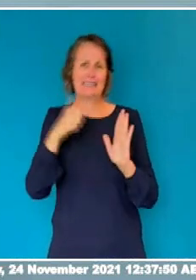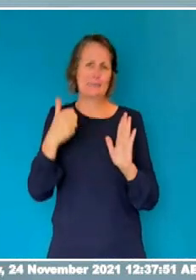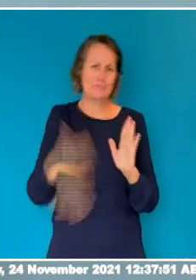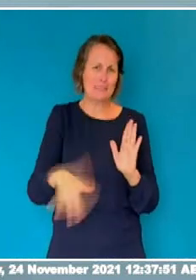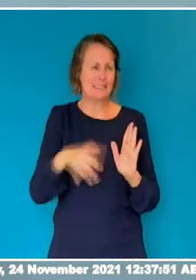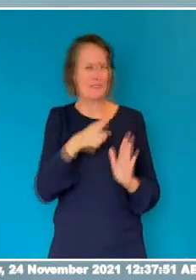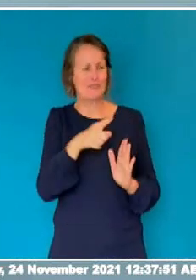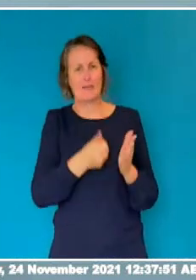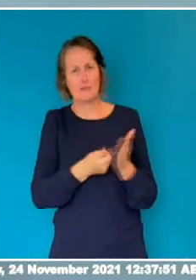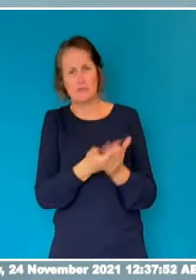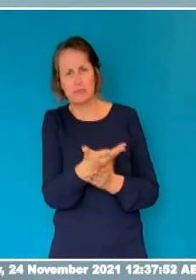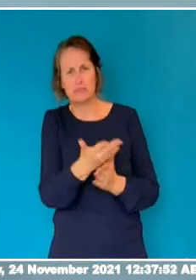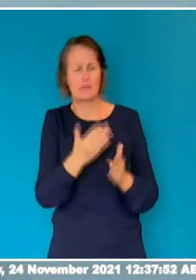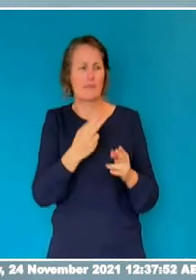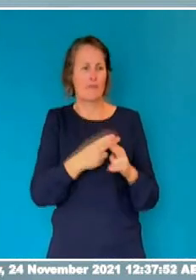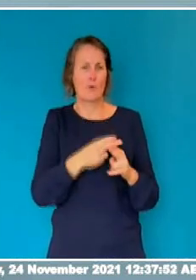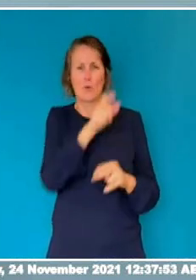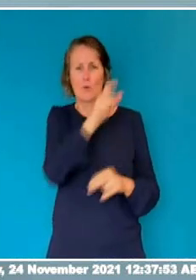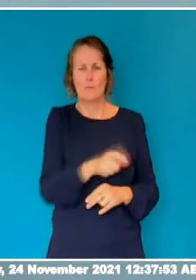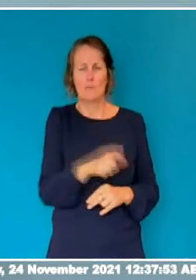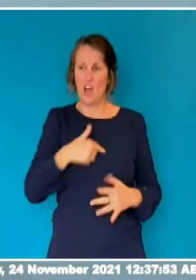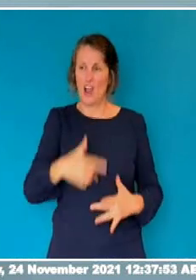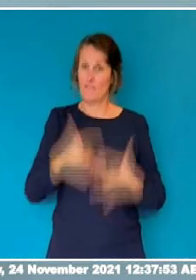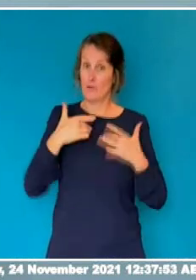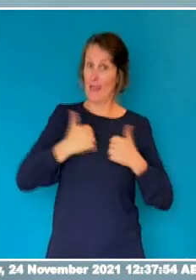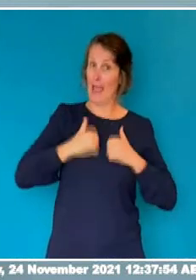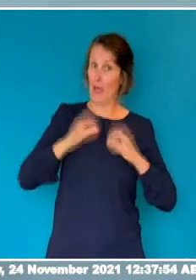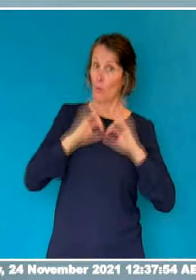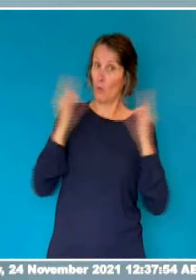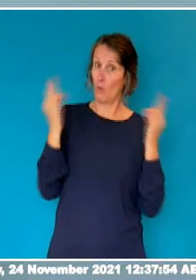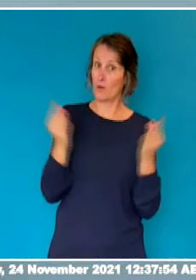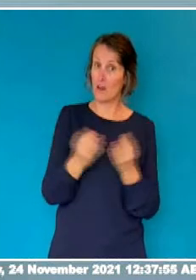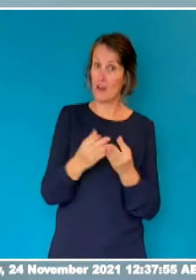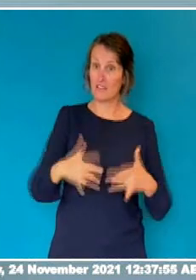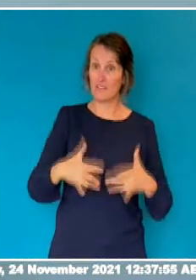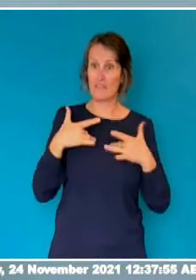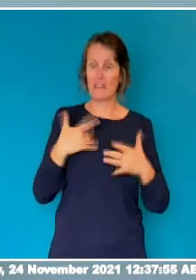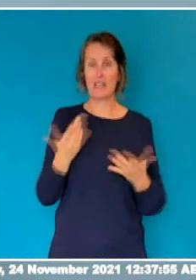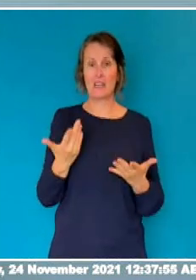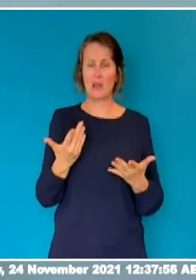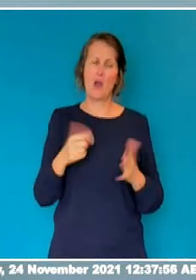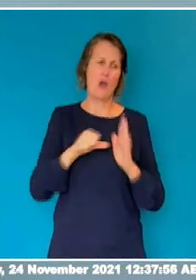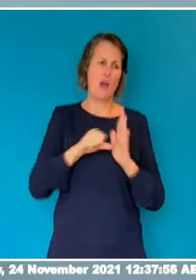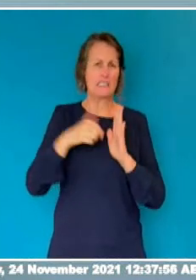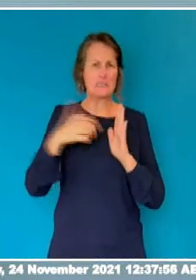don't have a sense within our organisation that financial restraints are a consideration